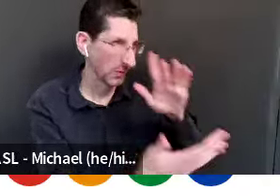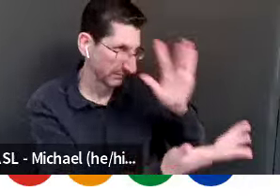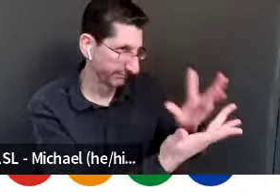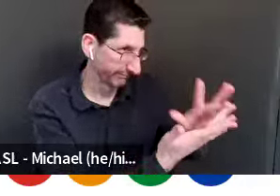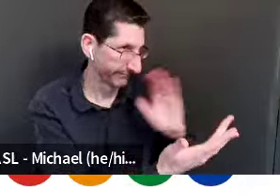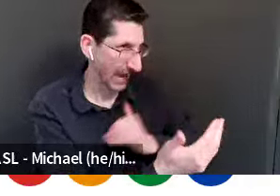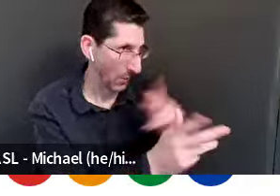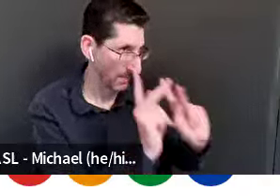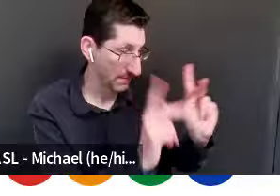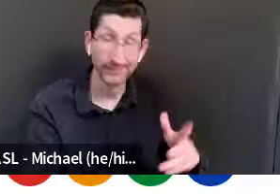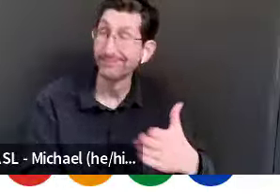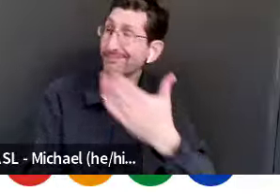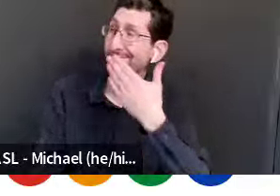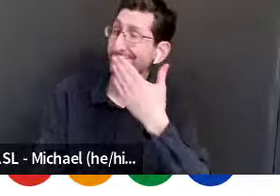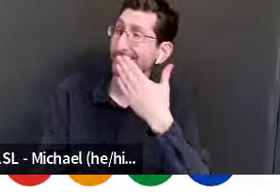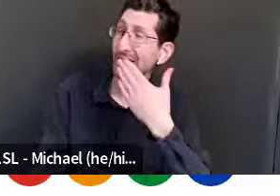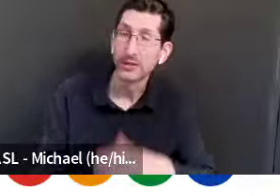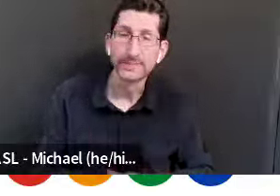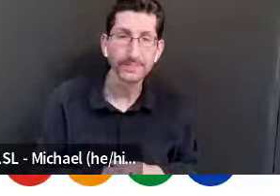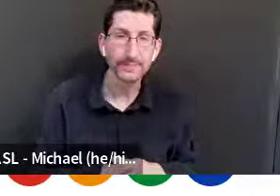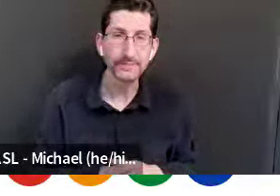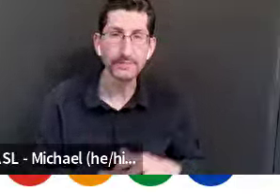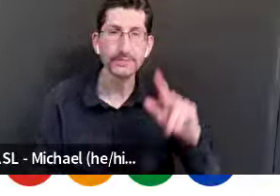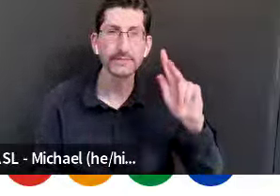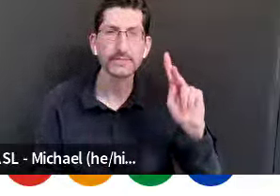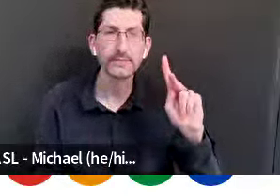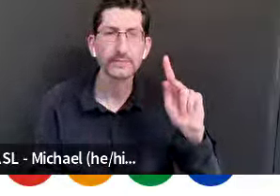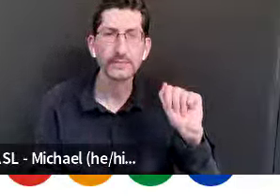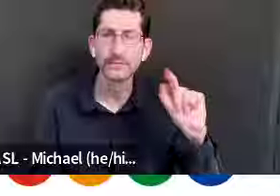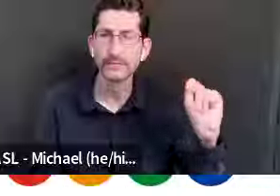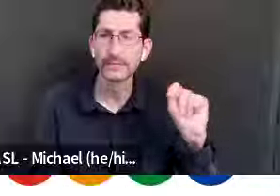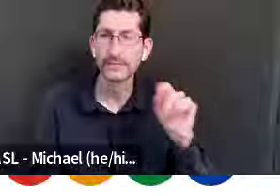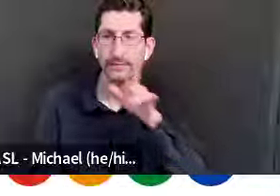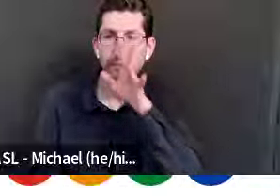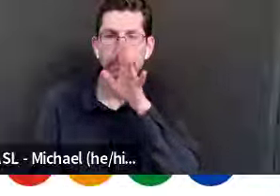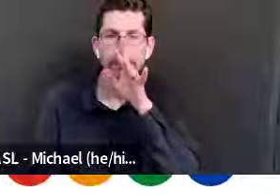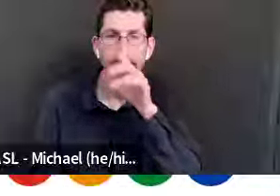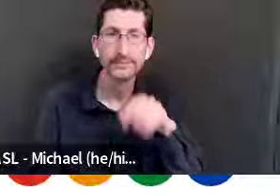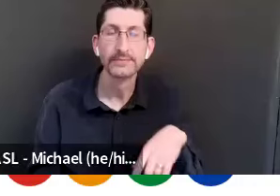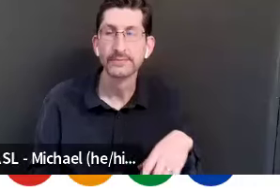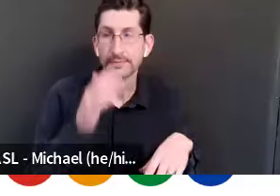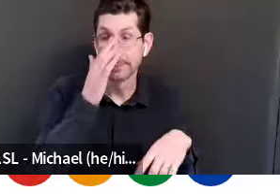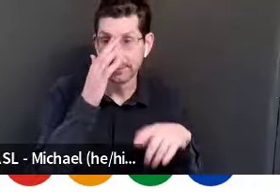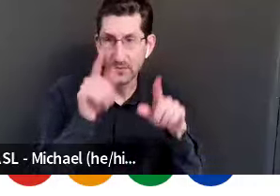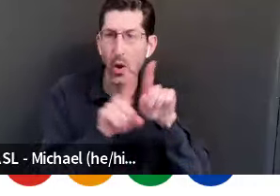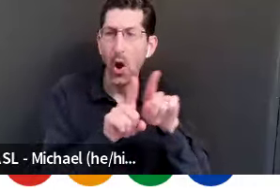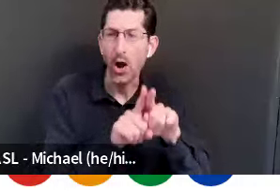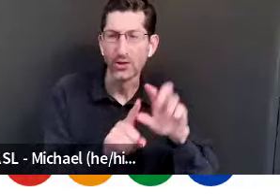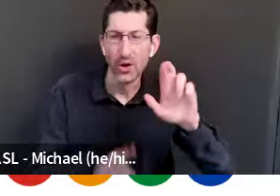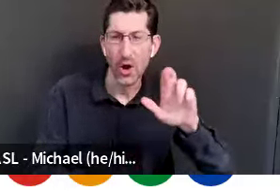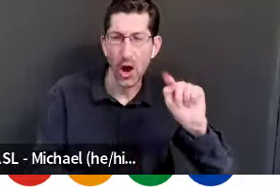THERE AND IT WILL BE FLAGGED IMMEDIATELY AND SEND IT OVER. GREAT. THANK YOU VERY MUCH. NICHOLAS, I WILL FOLLOW UP WITH